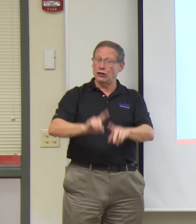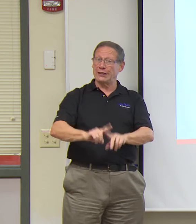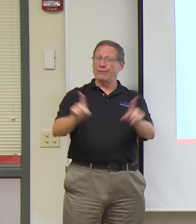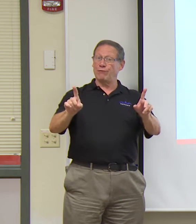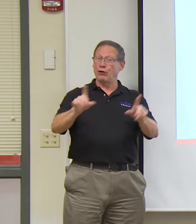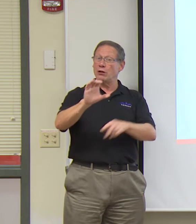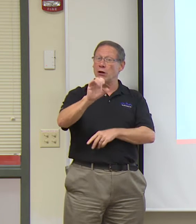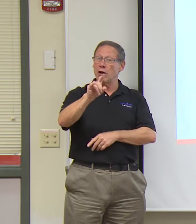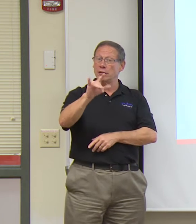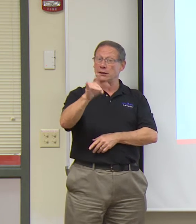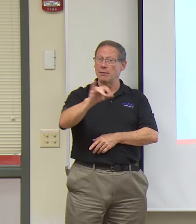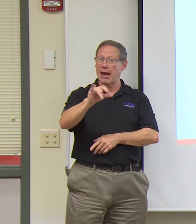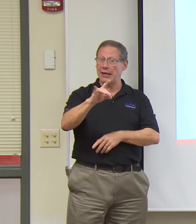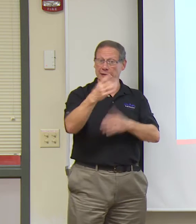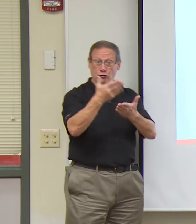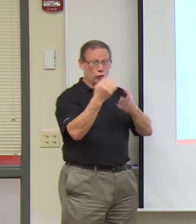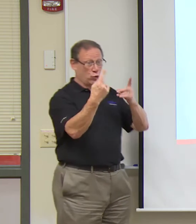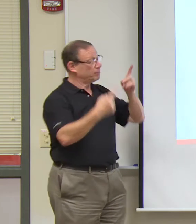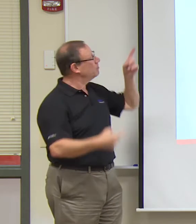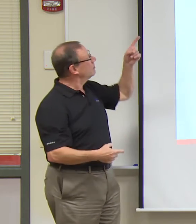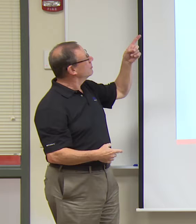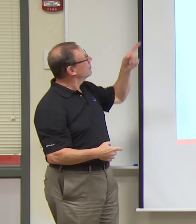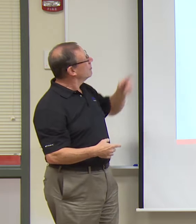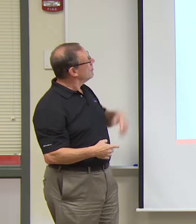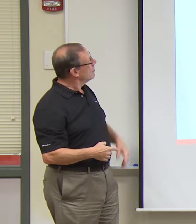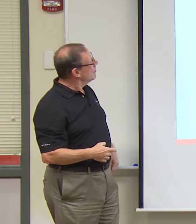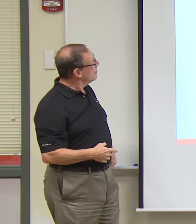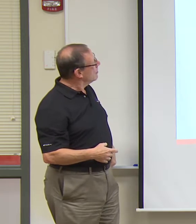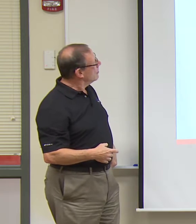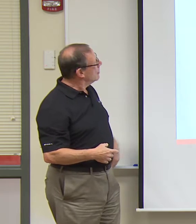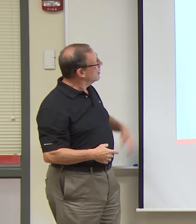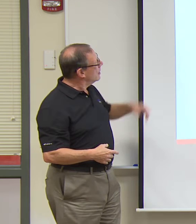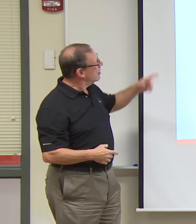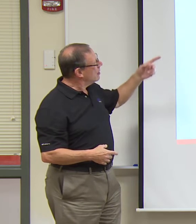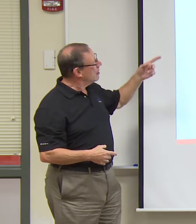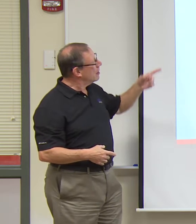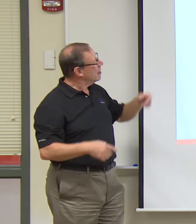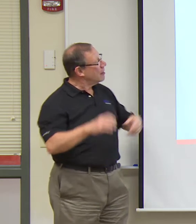Customize the navigation bar that drops out some things that aren't used in this class